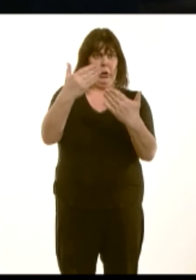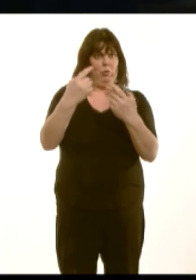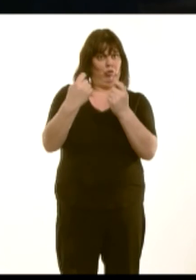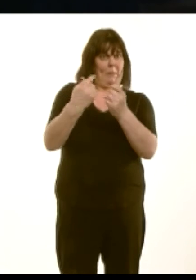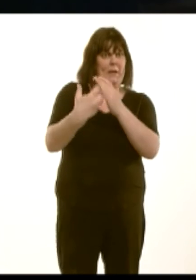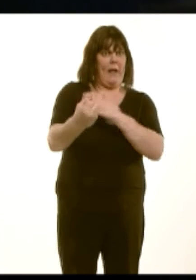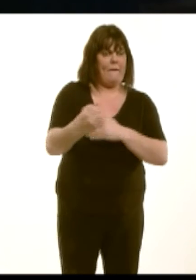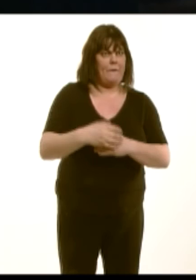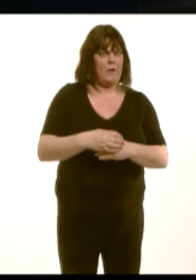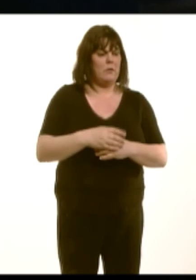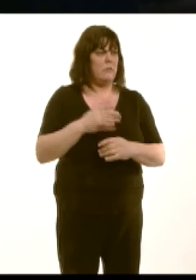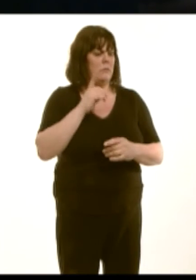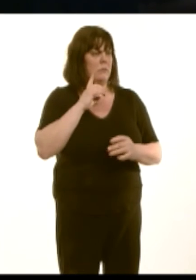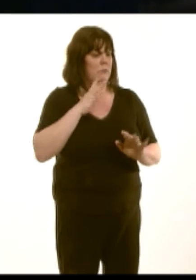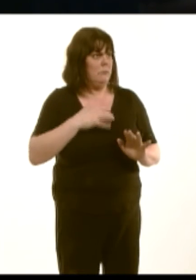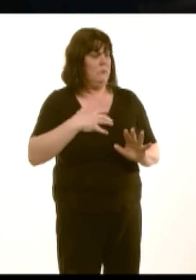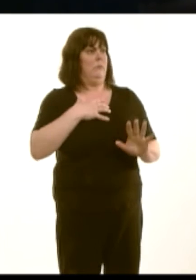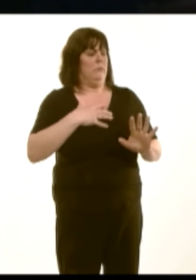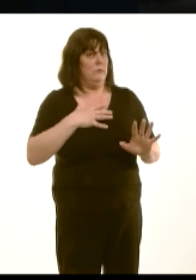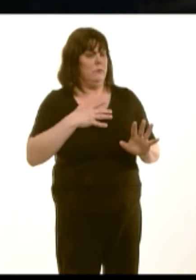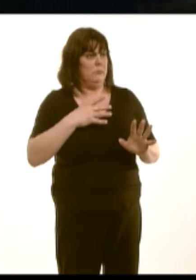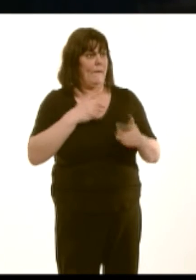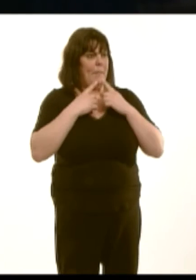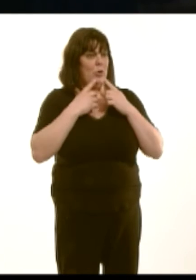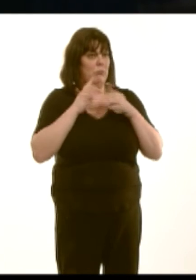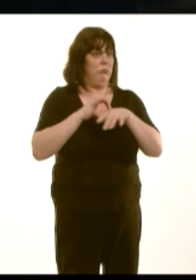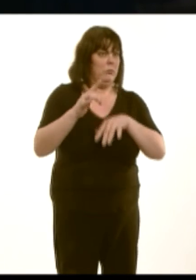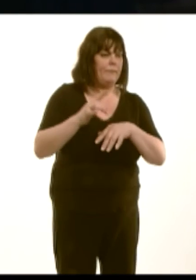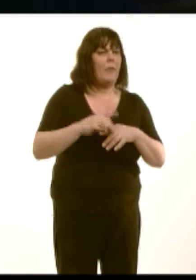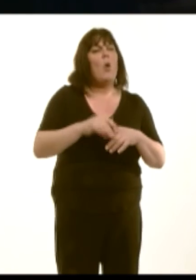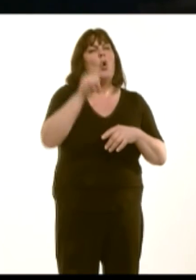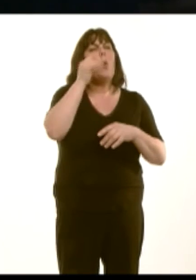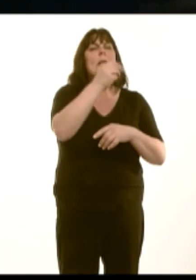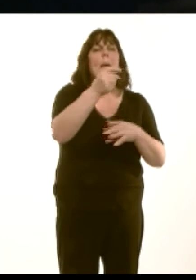Whilst I appreciate that some organisations providing palliative care, such as Marie Curie